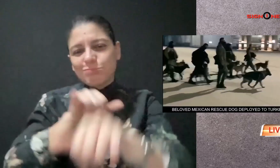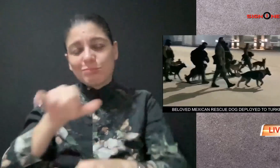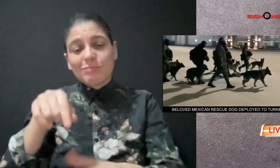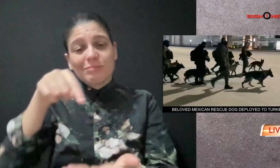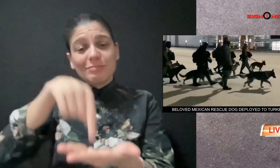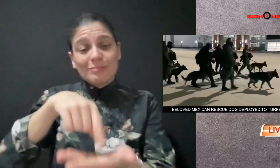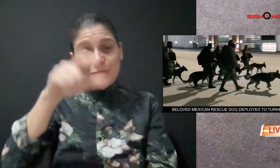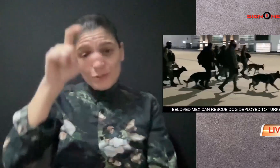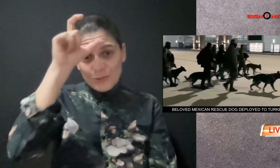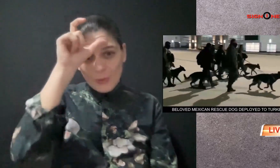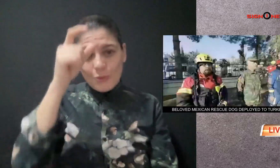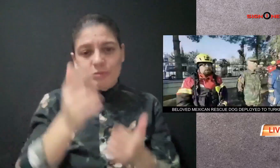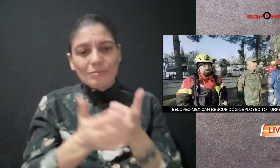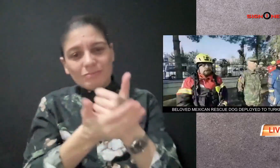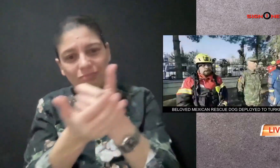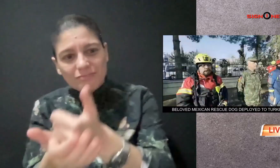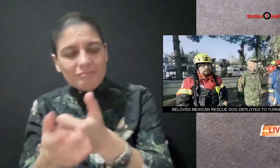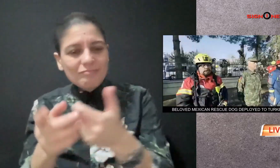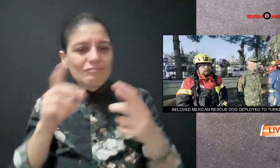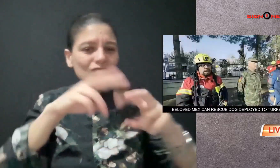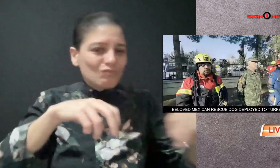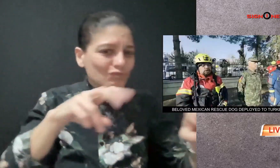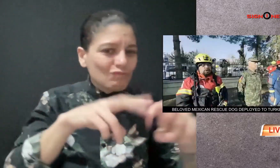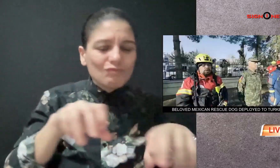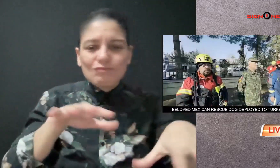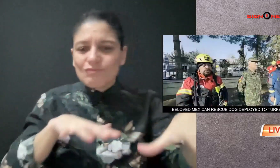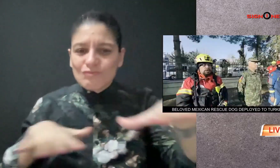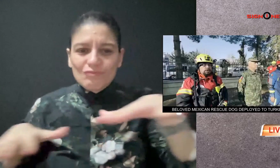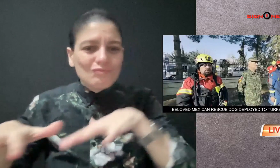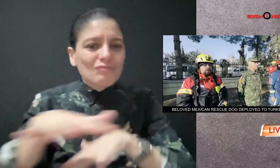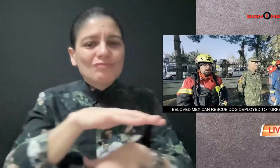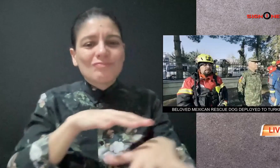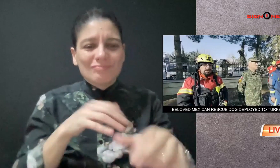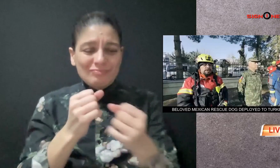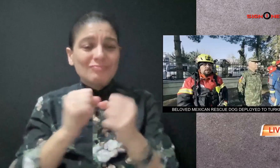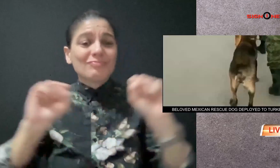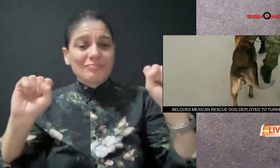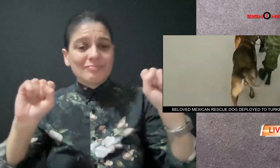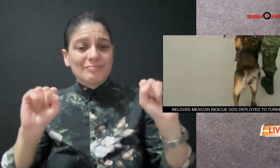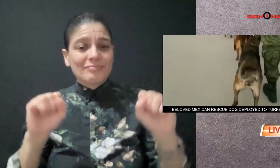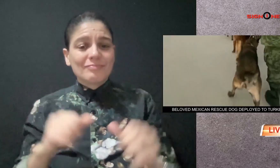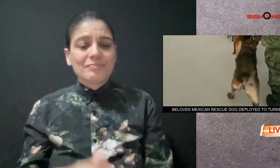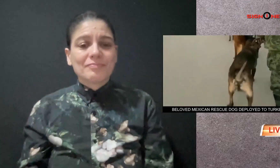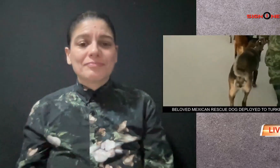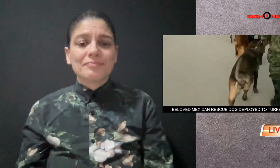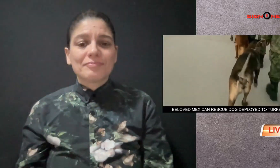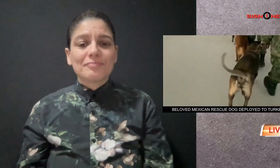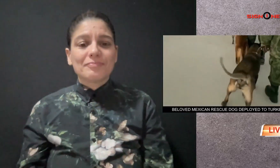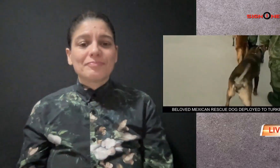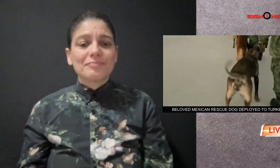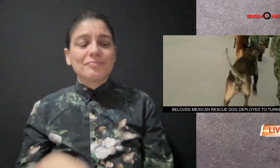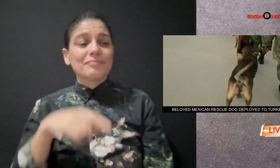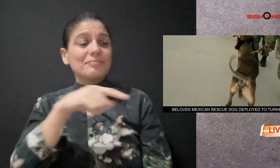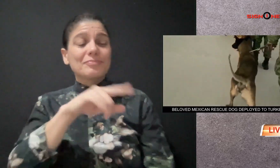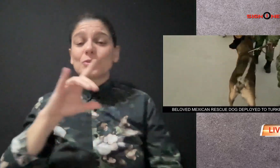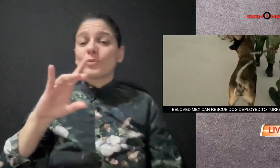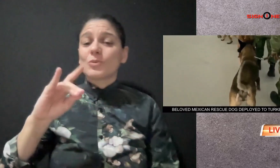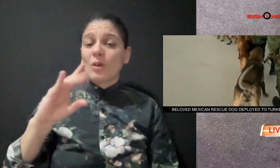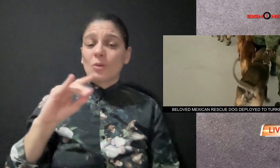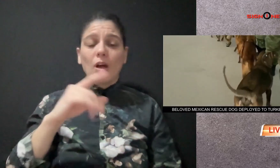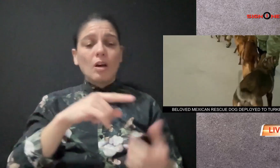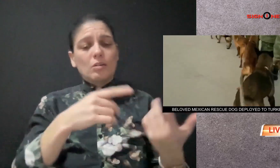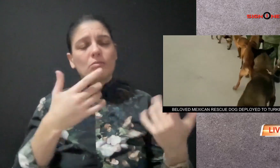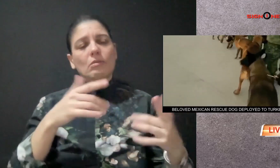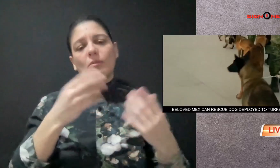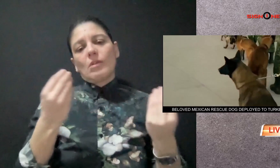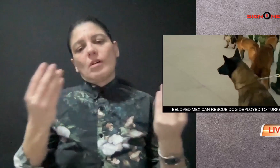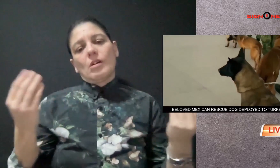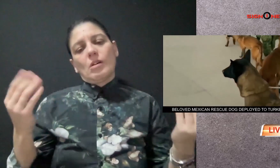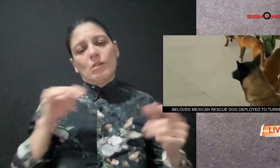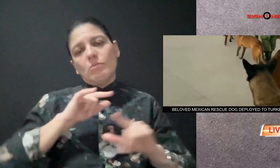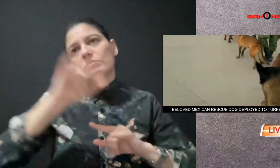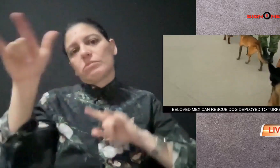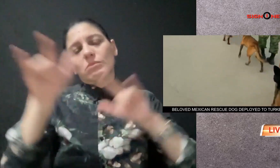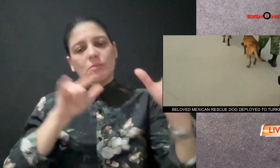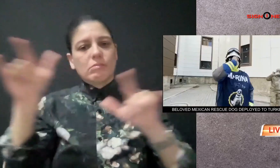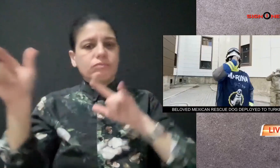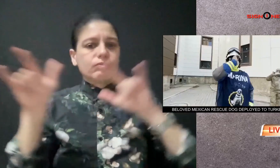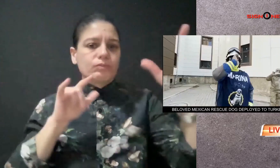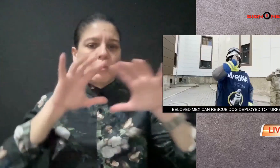sent to Turkey to assist in the search and rescue operations these dogs travel all over